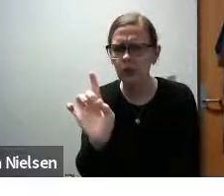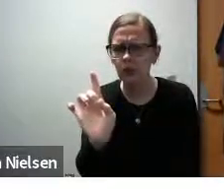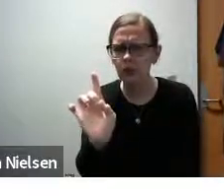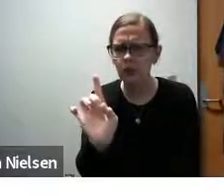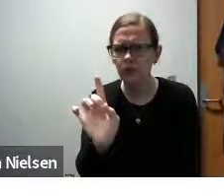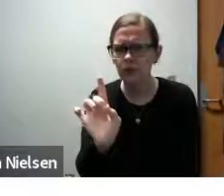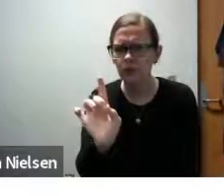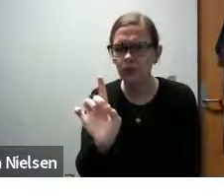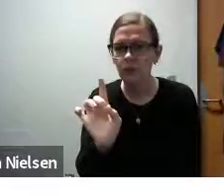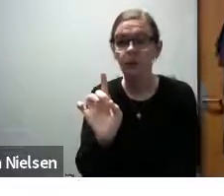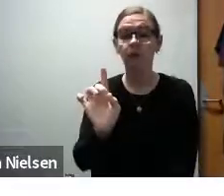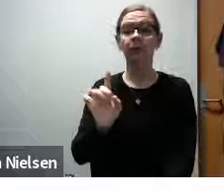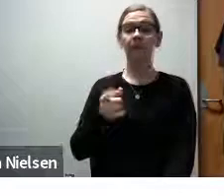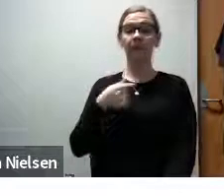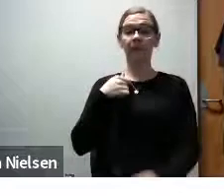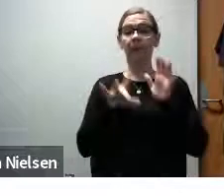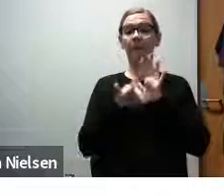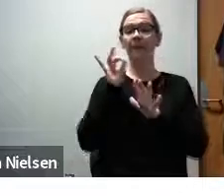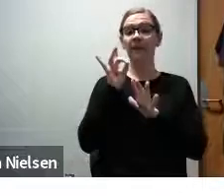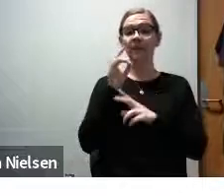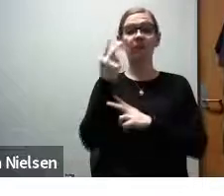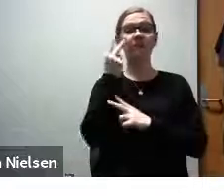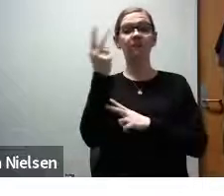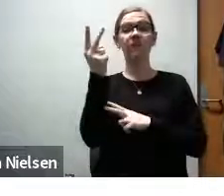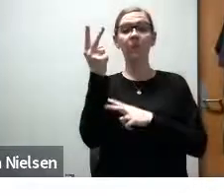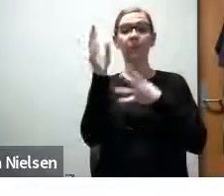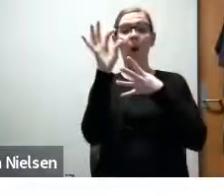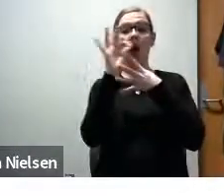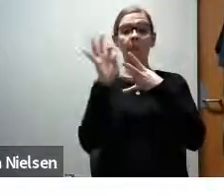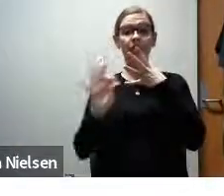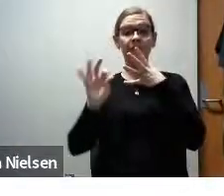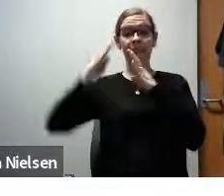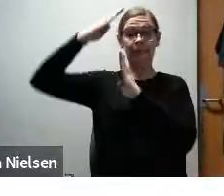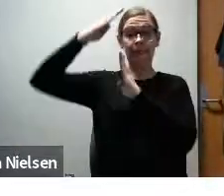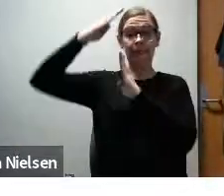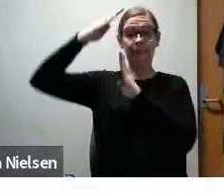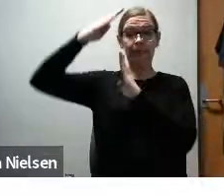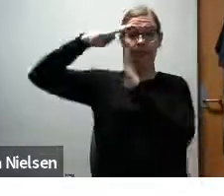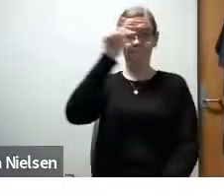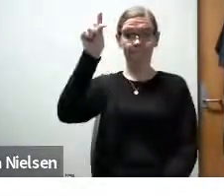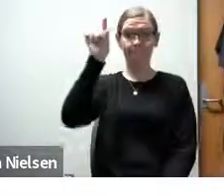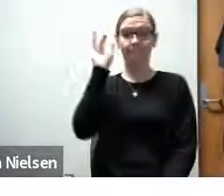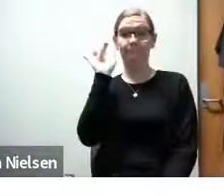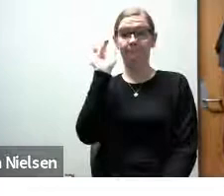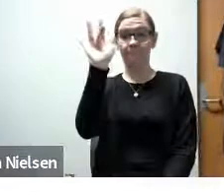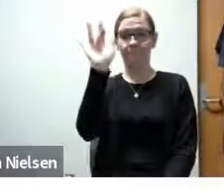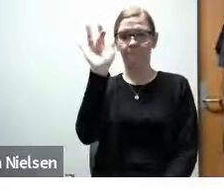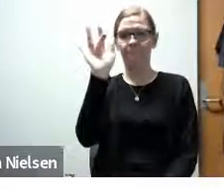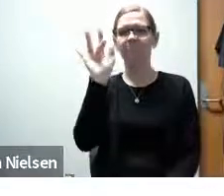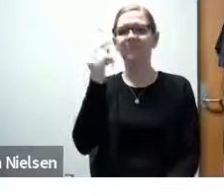I picked to the View Options up at the top. Okay, do you options and then it tells you to annotate. Yes, ma'am. Thank you.